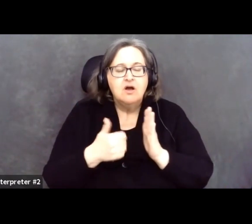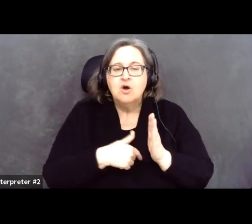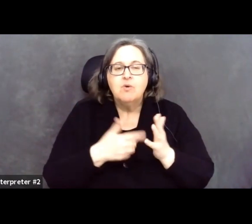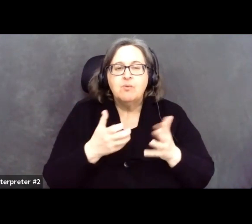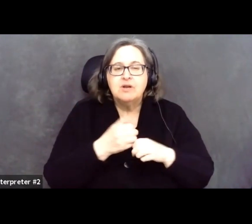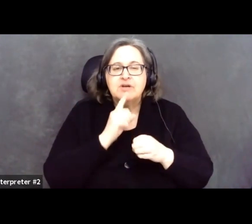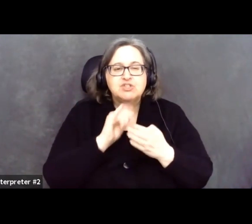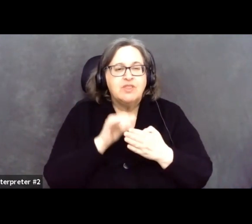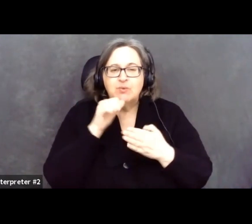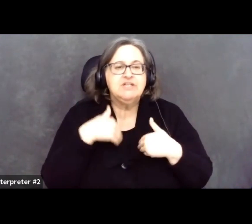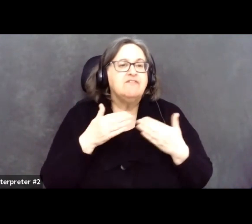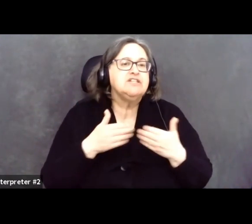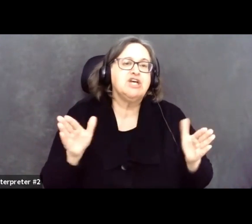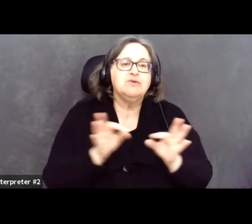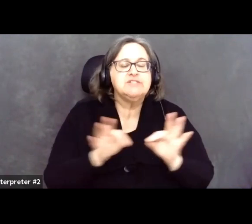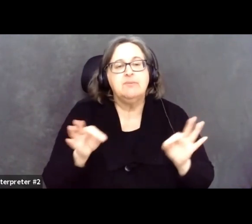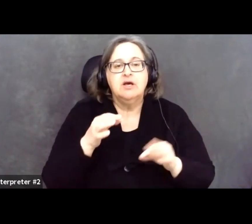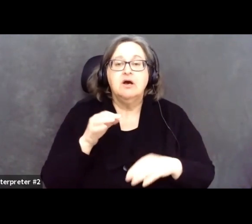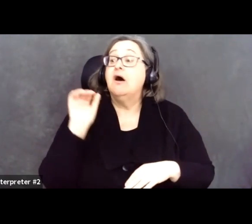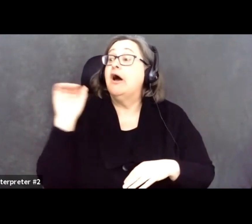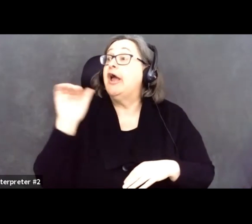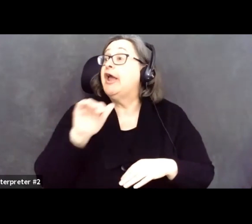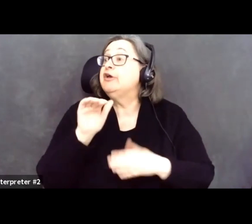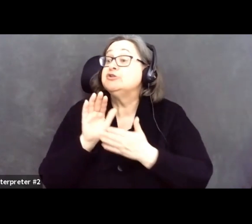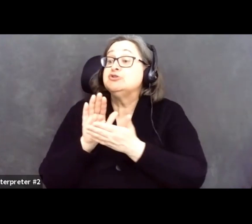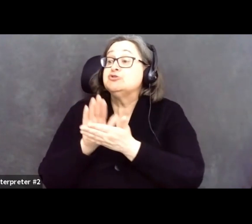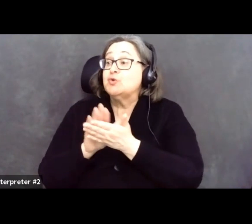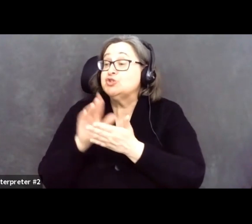a general statement that just said, hey, schools, you must do something about this.